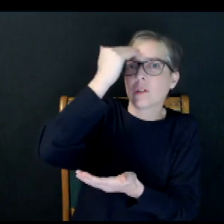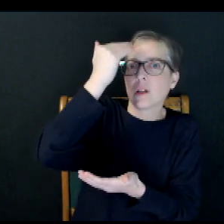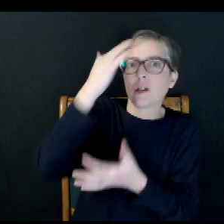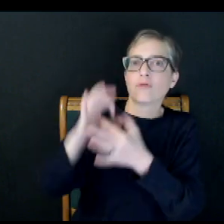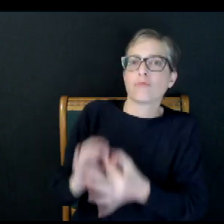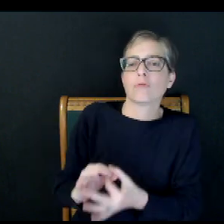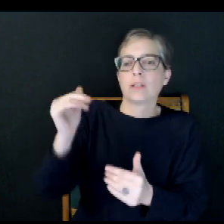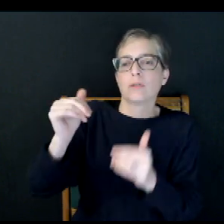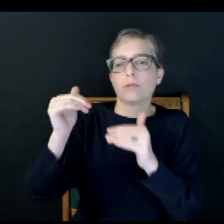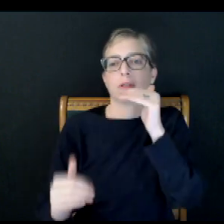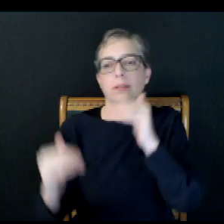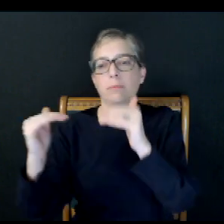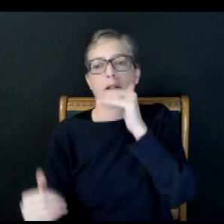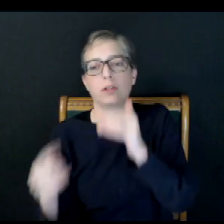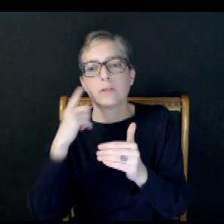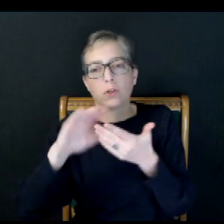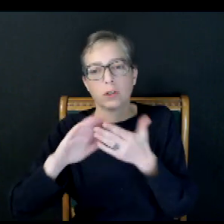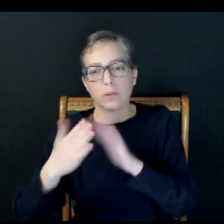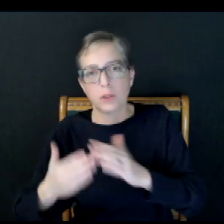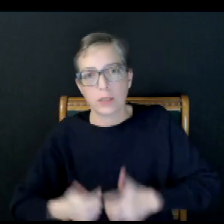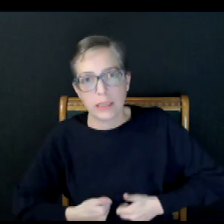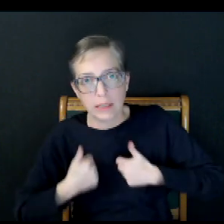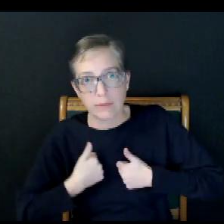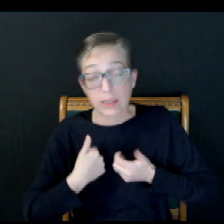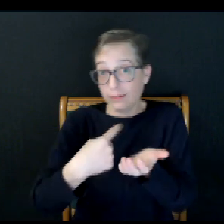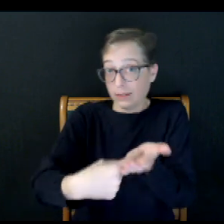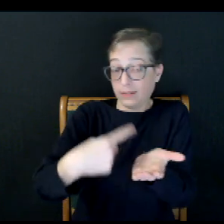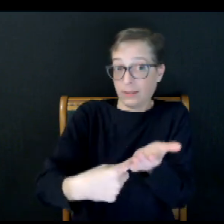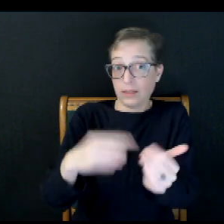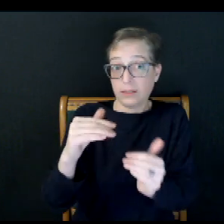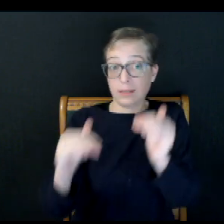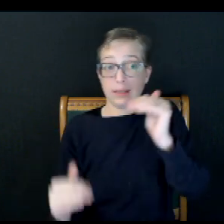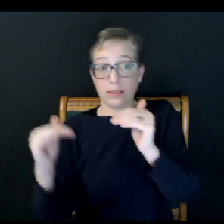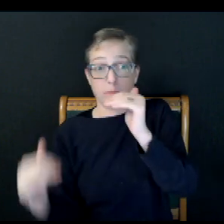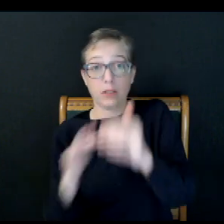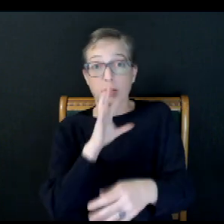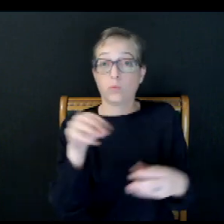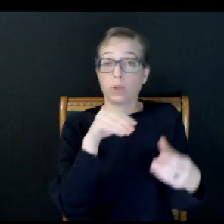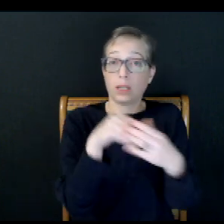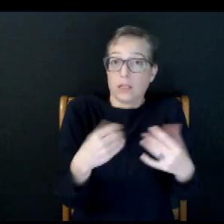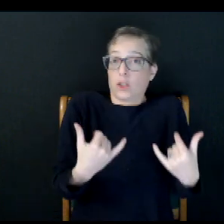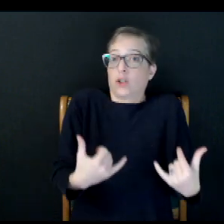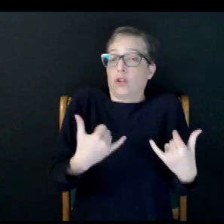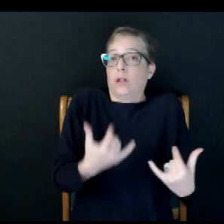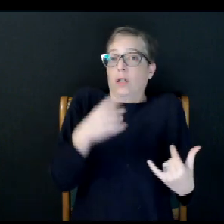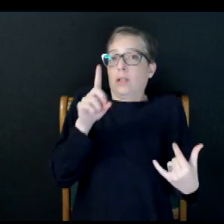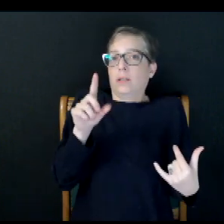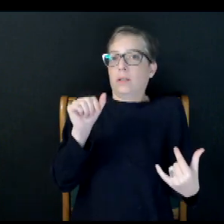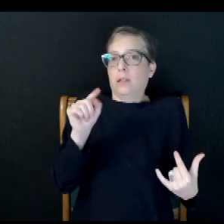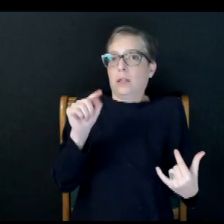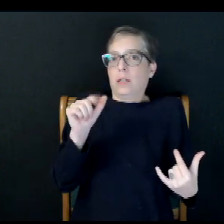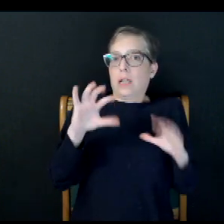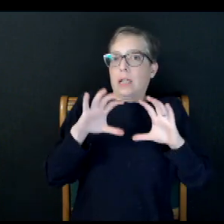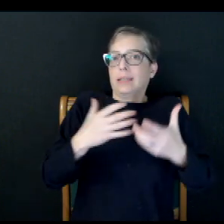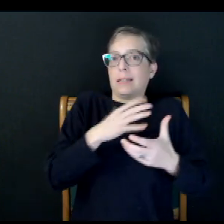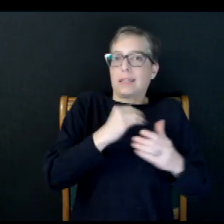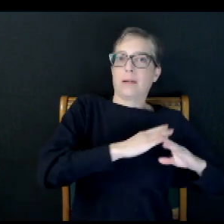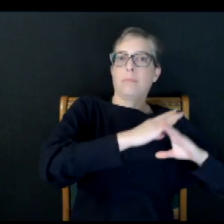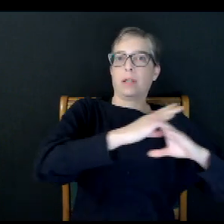Discuss disparities within existing datasets and barriers to HCBS data collection.